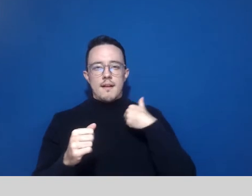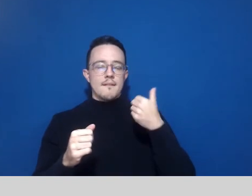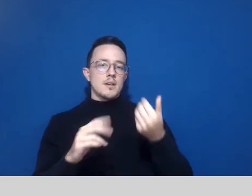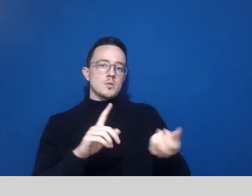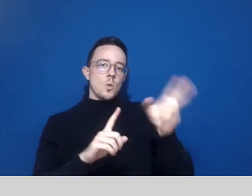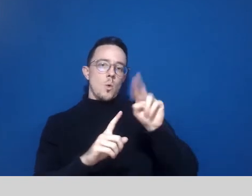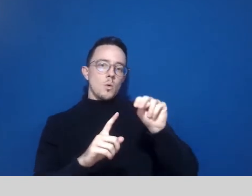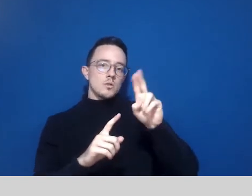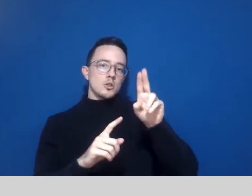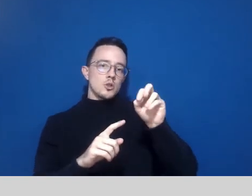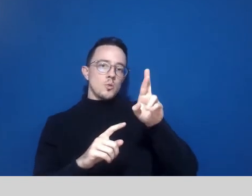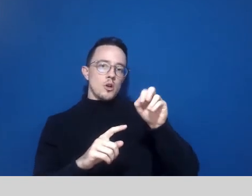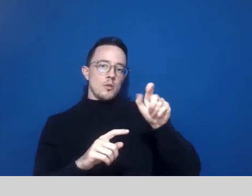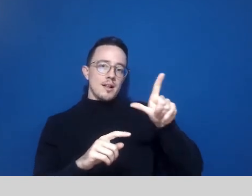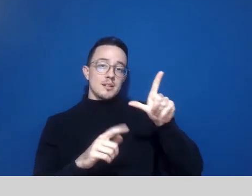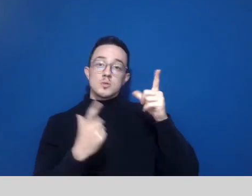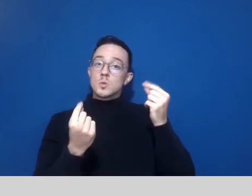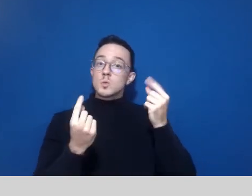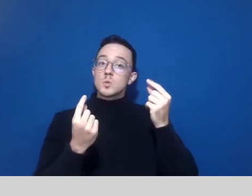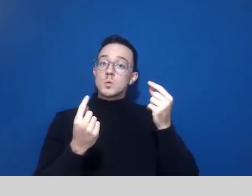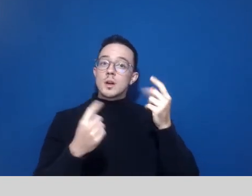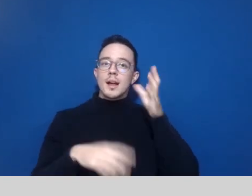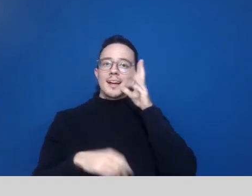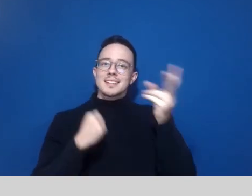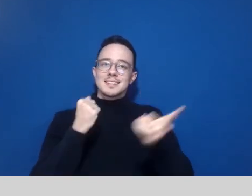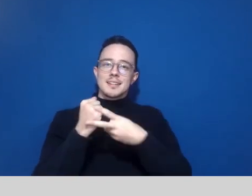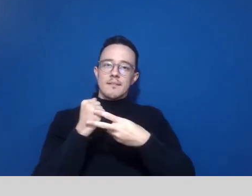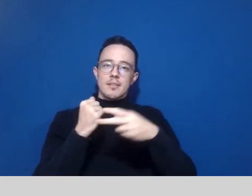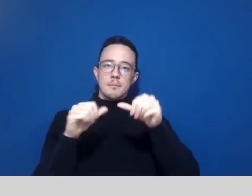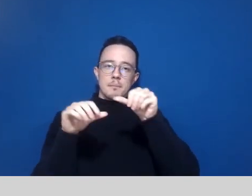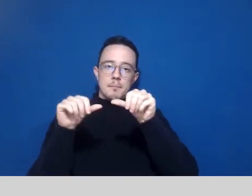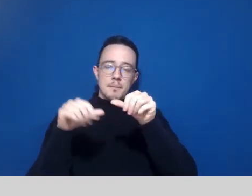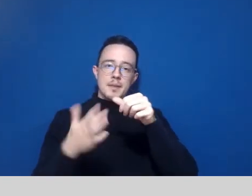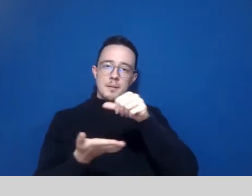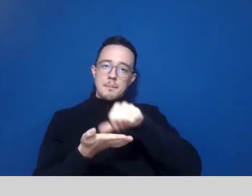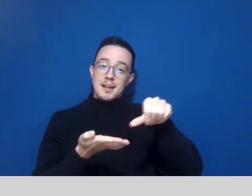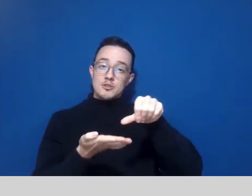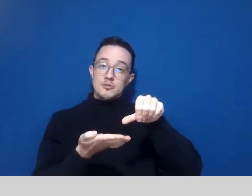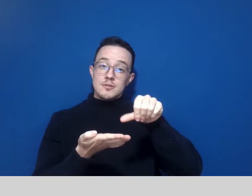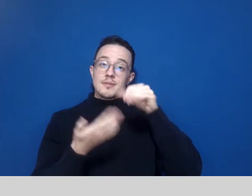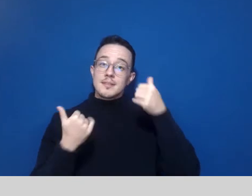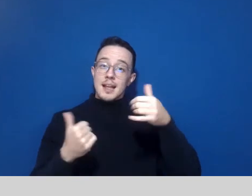I can bookmark that page right there, and that becomes the... Essentially, the application is encoded